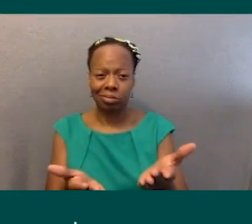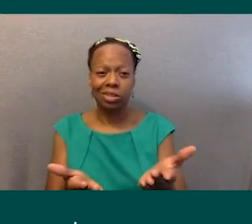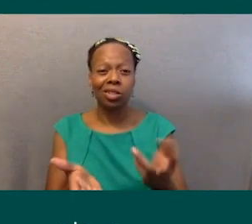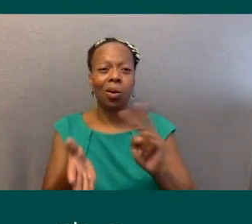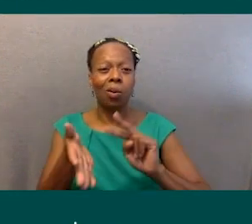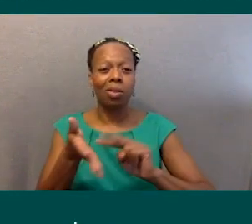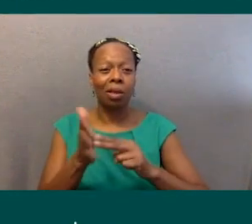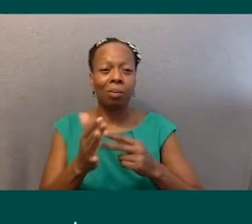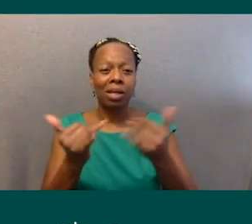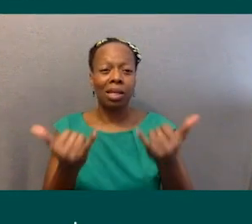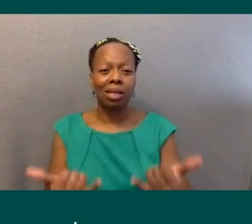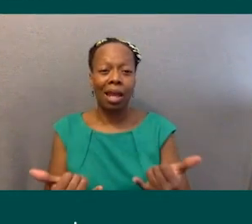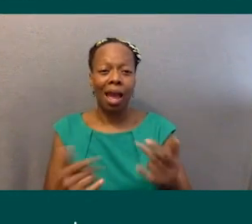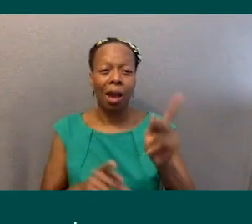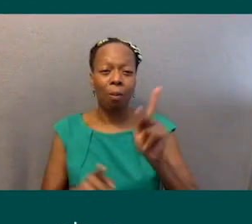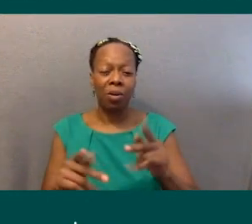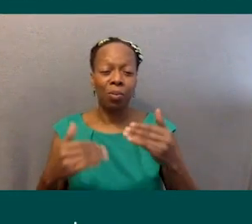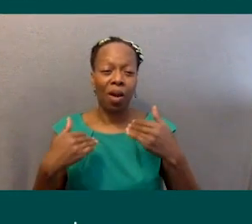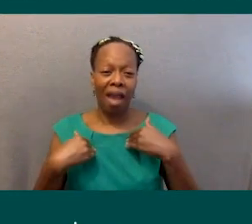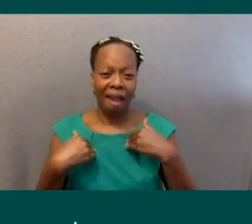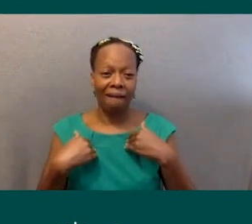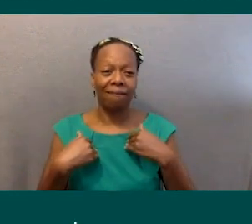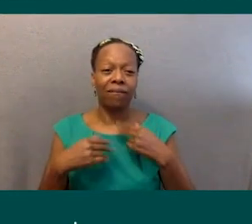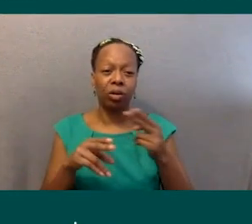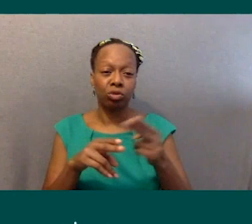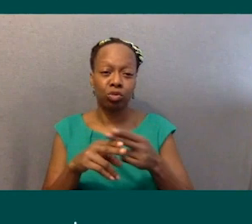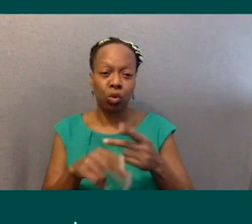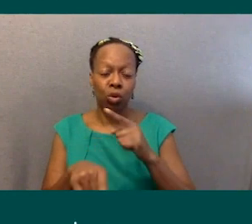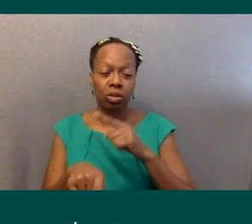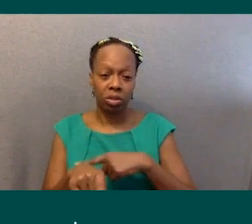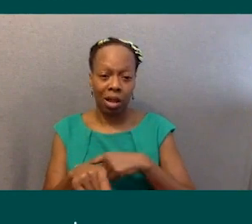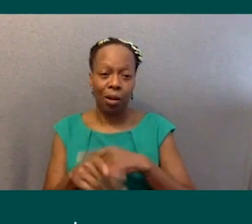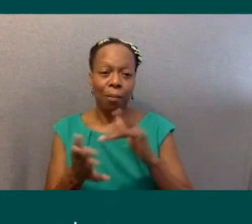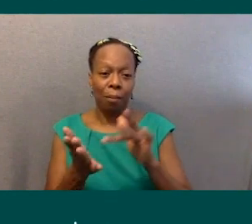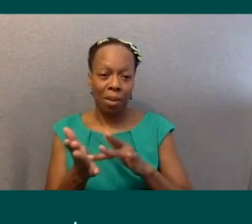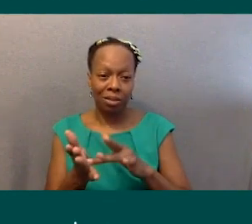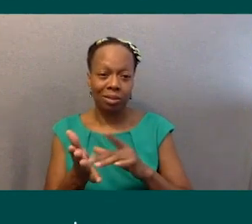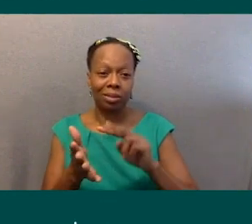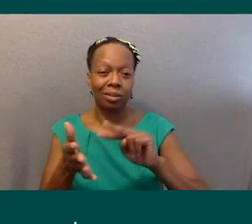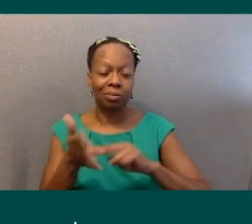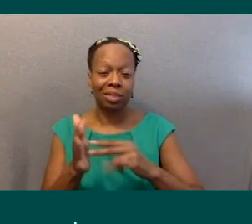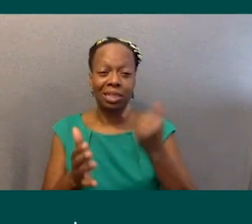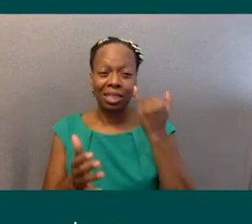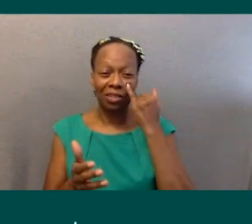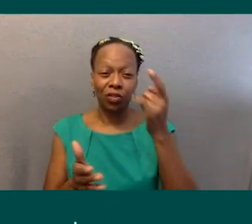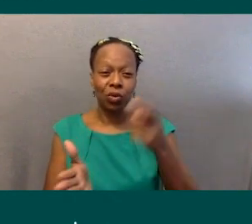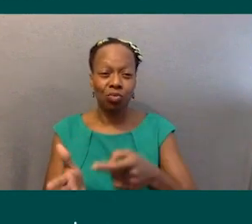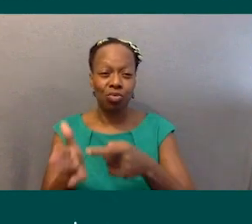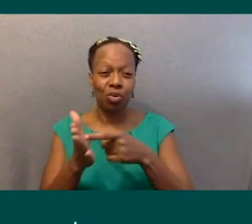with the Baclofen pump placement, which means if you have to take the 100 milligram